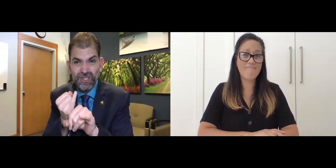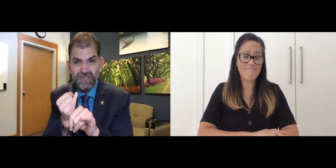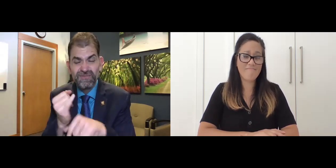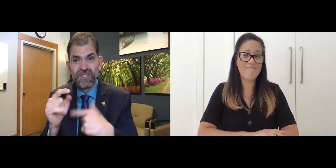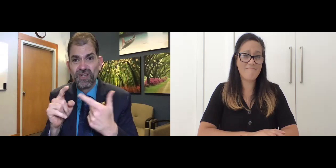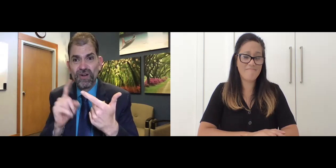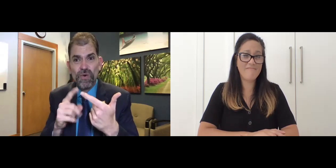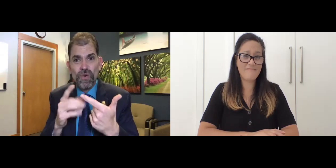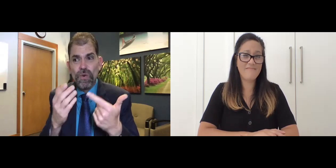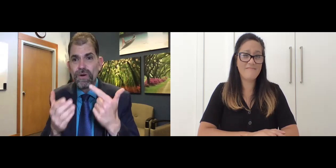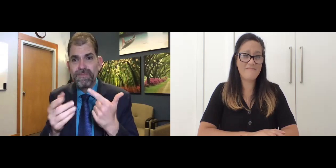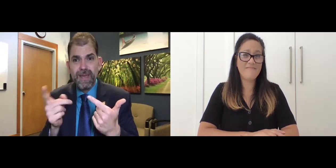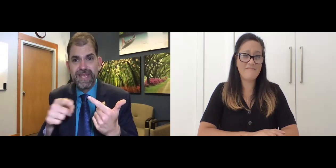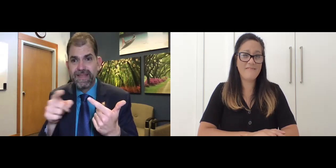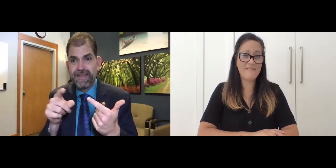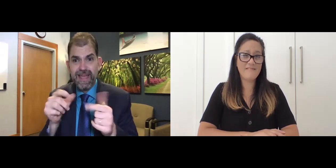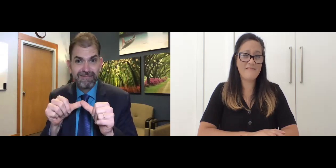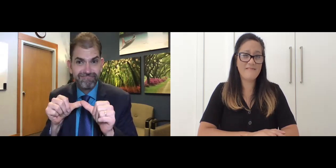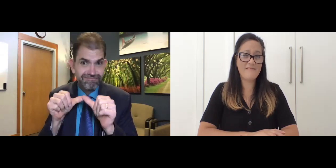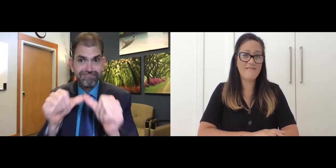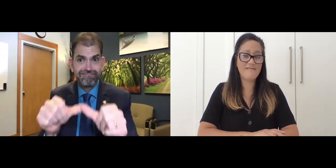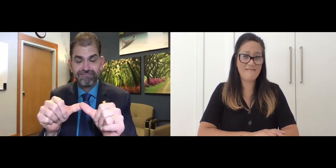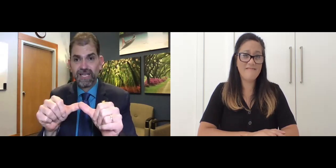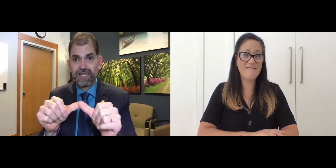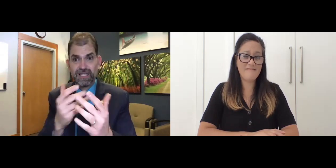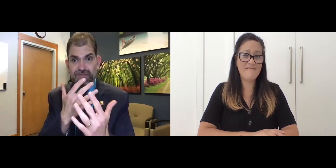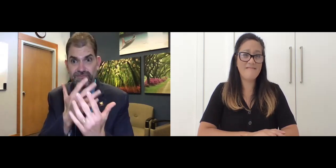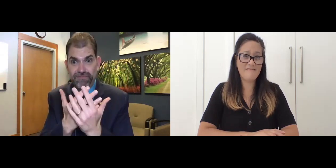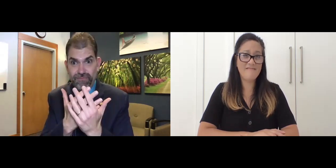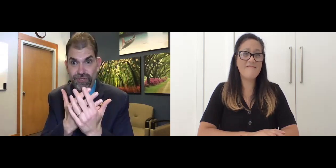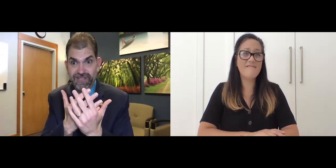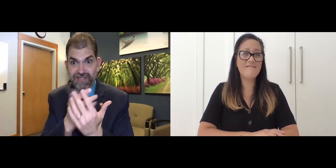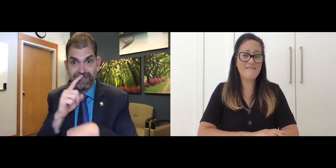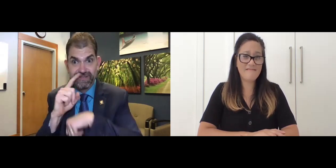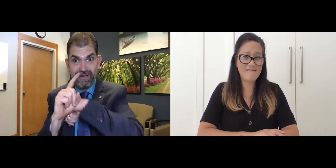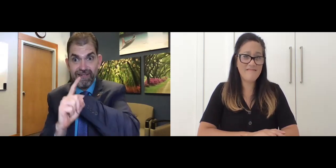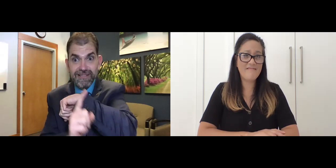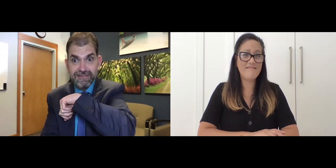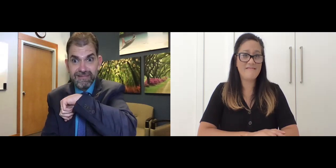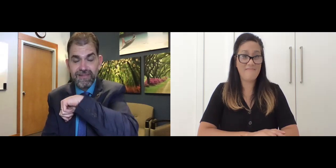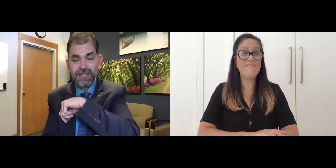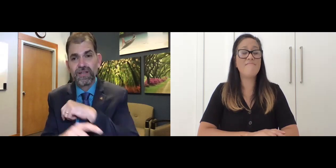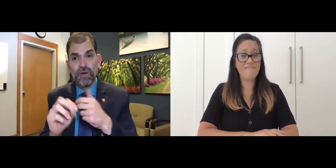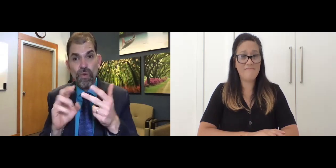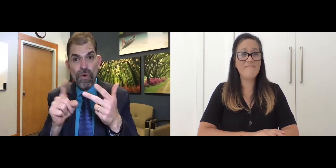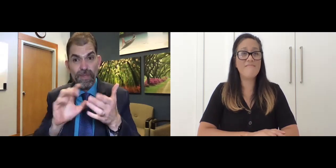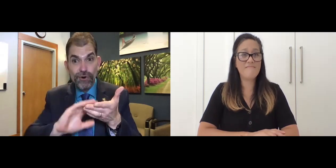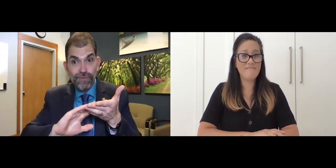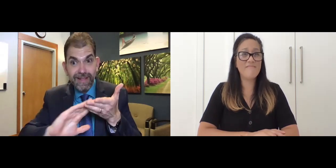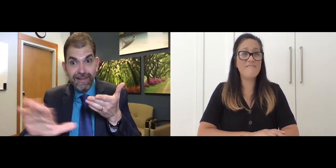placed in an institution or placed in prison even